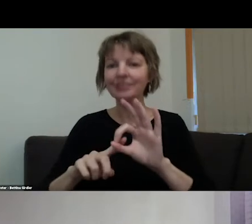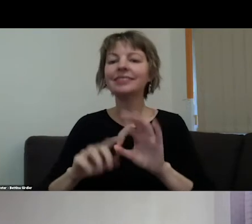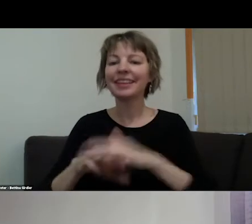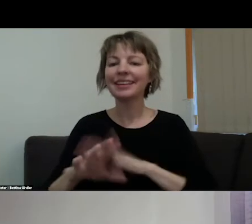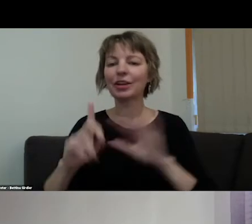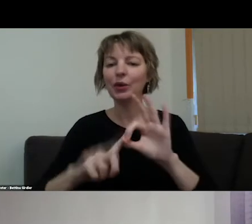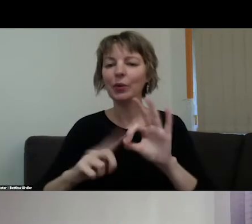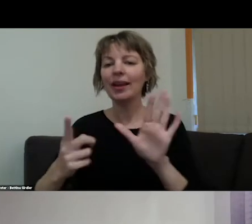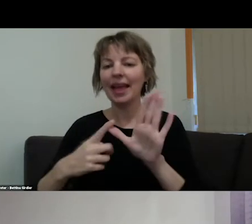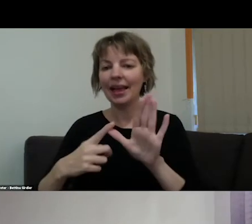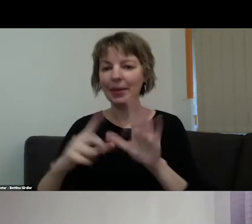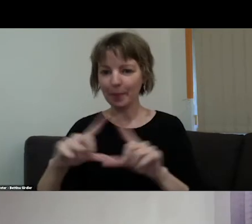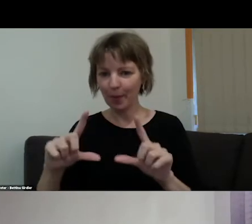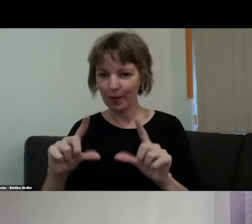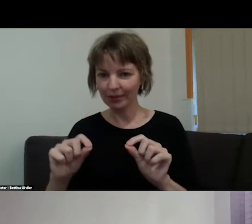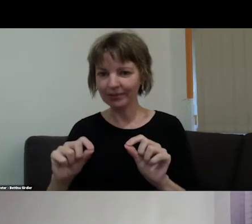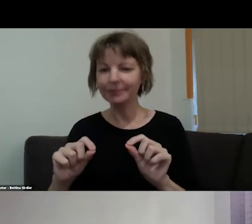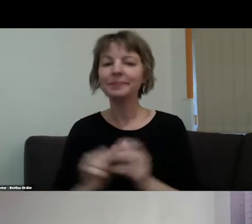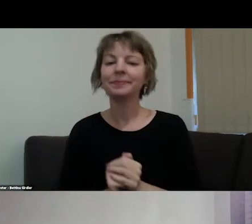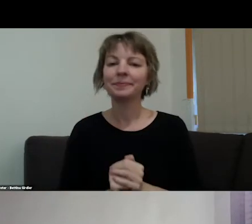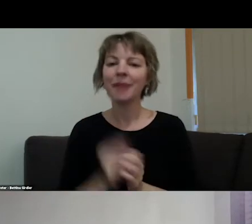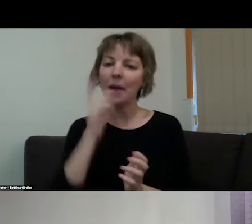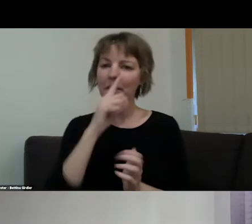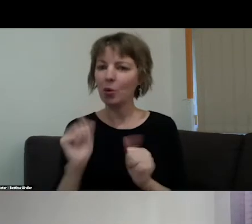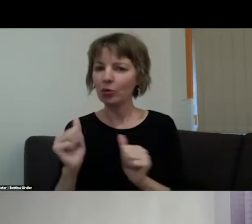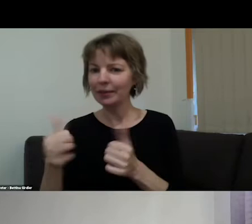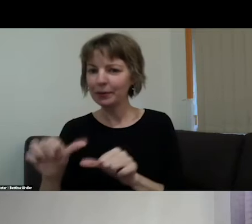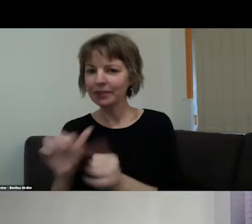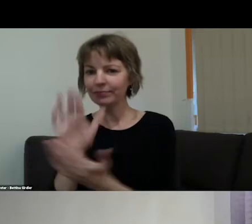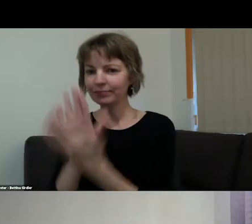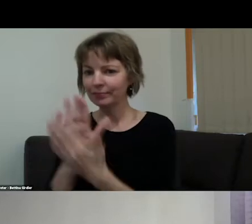The chat's there and I can see people are using it preferably if you could put your questions